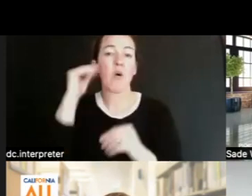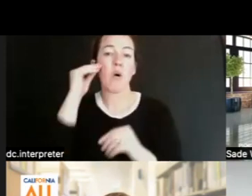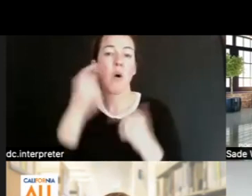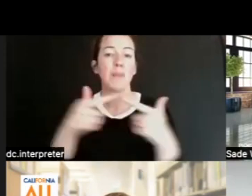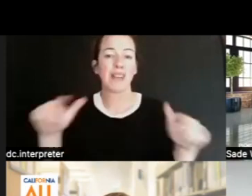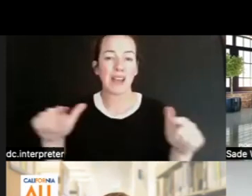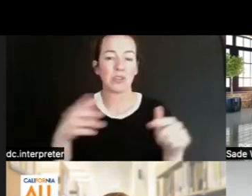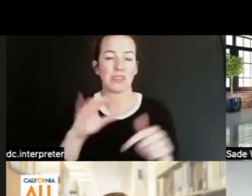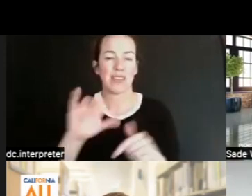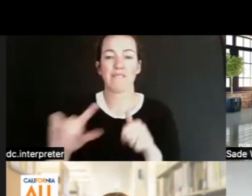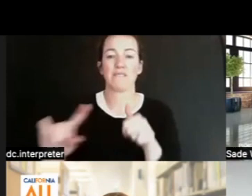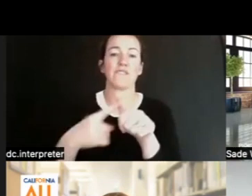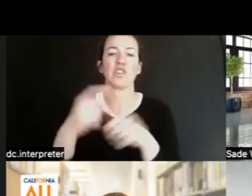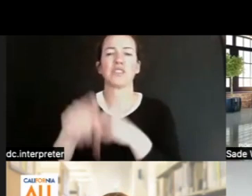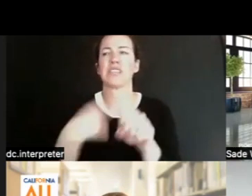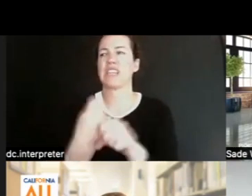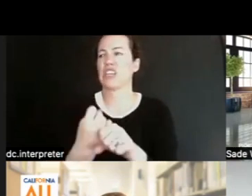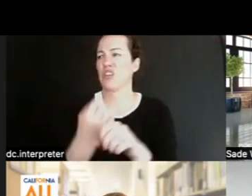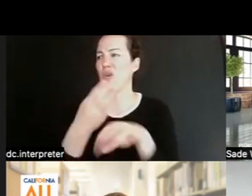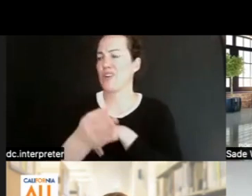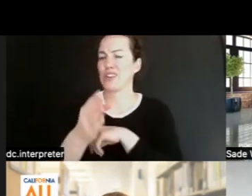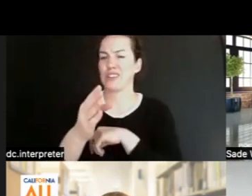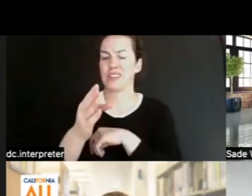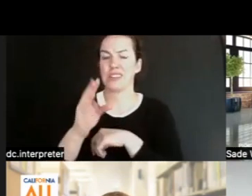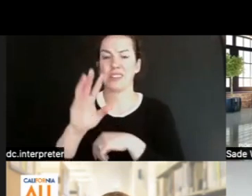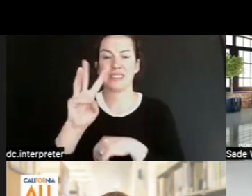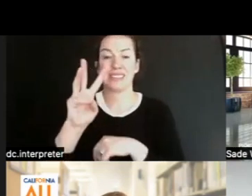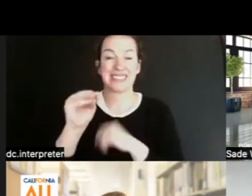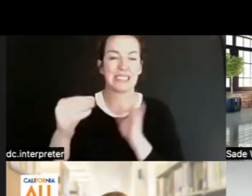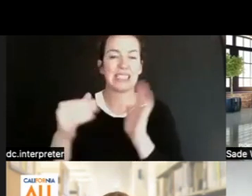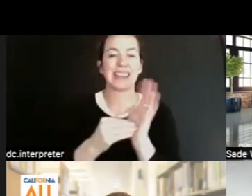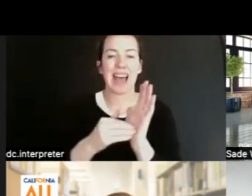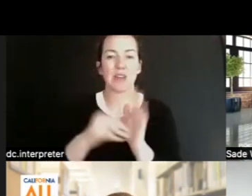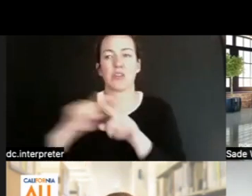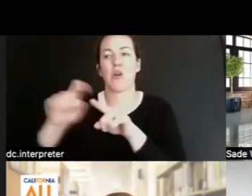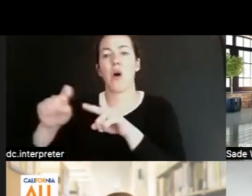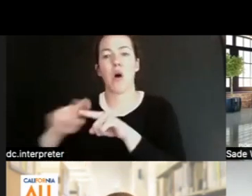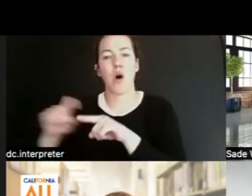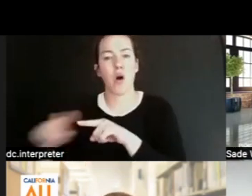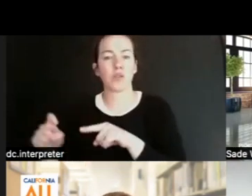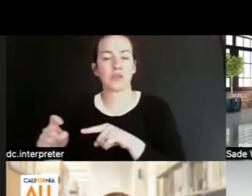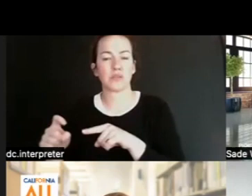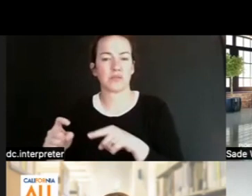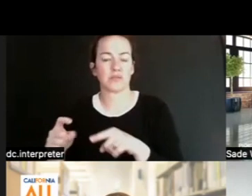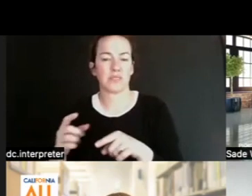first year, we did over 60,000 phone calls. And this is sometimes even a repeat call just to